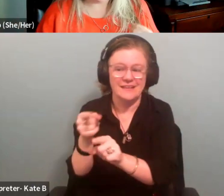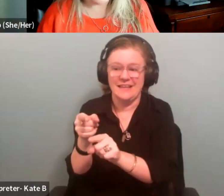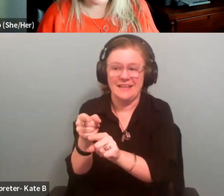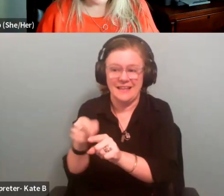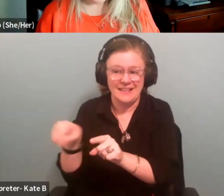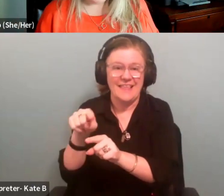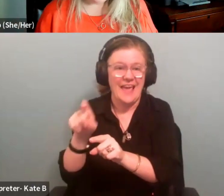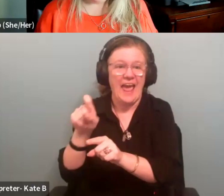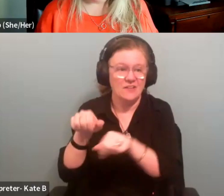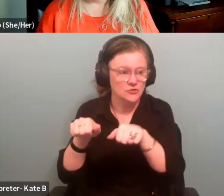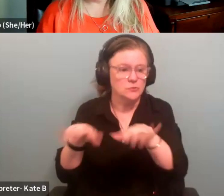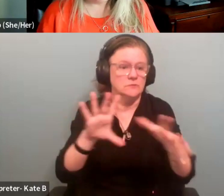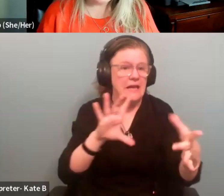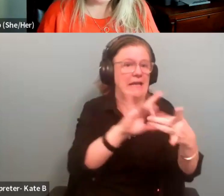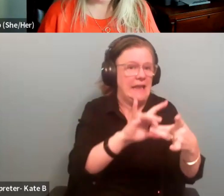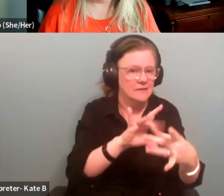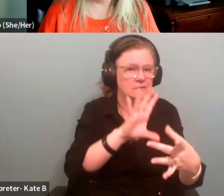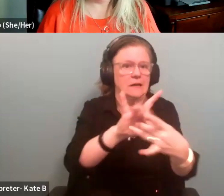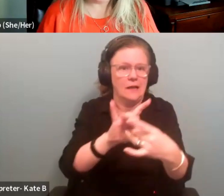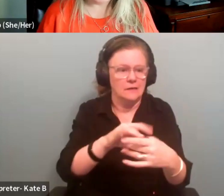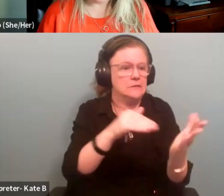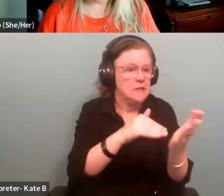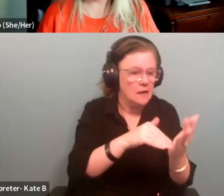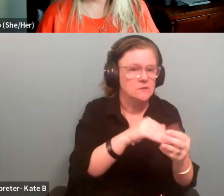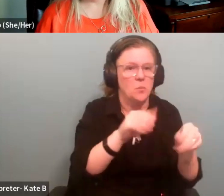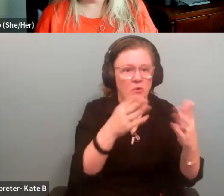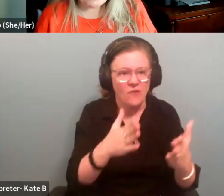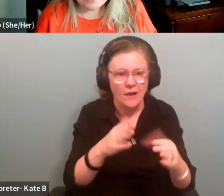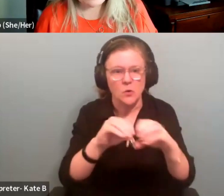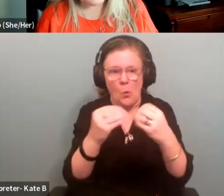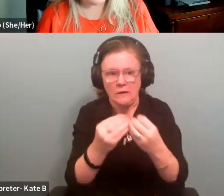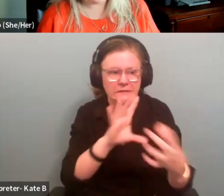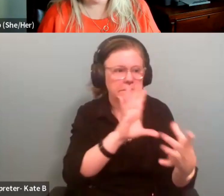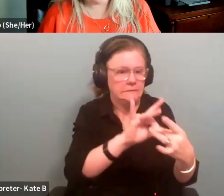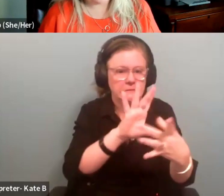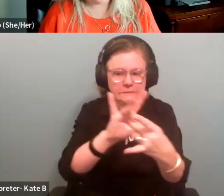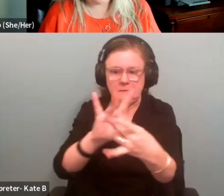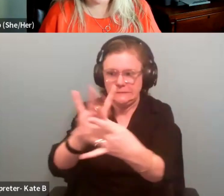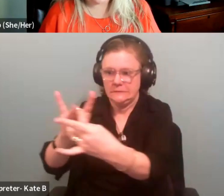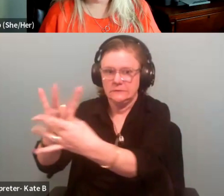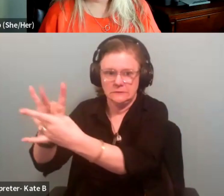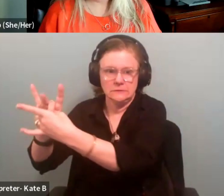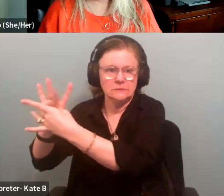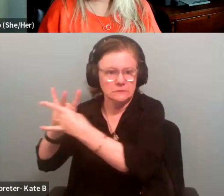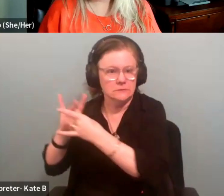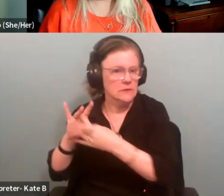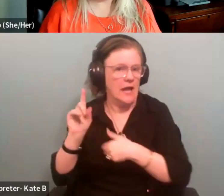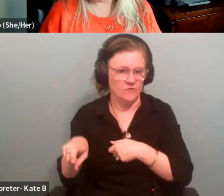connect with other providers, the other organizations, community based organizations and so on. And that's their sole